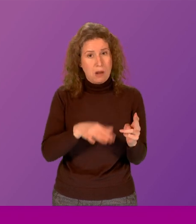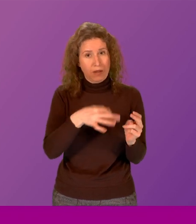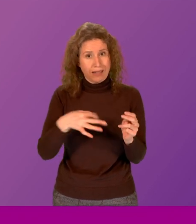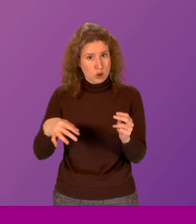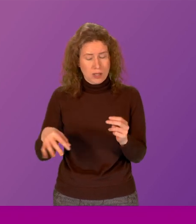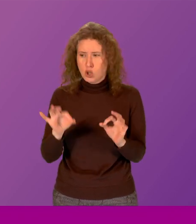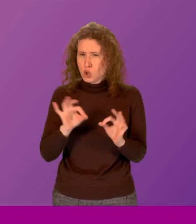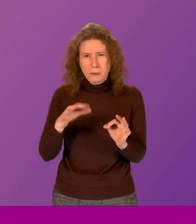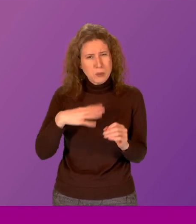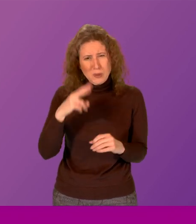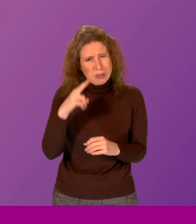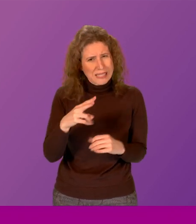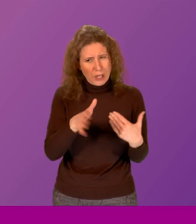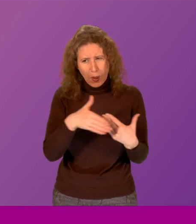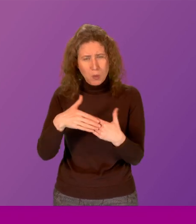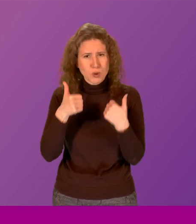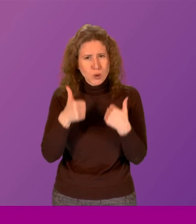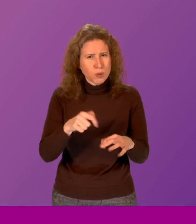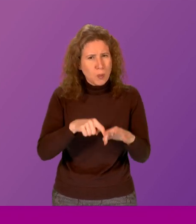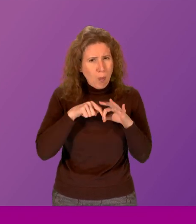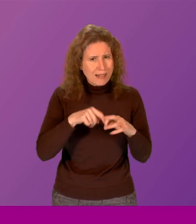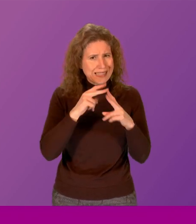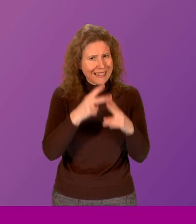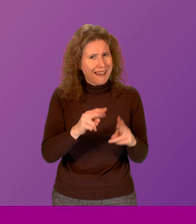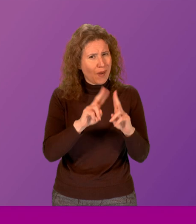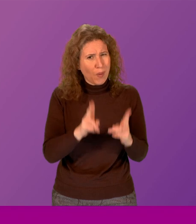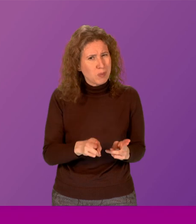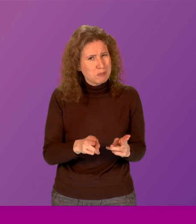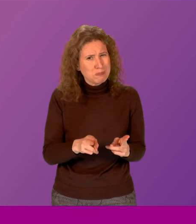nobody wants to see the closure of good-quality care homes. The context